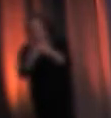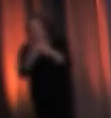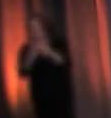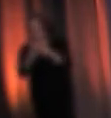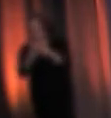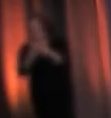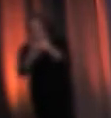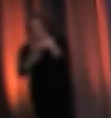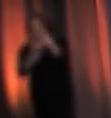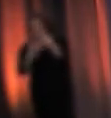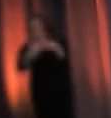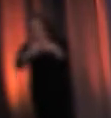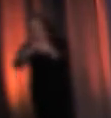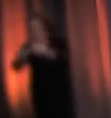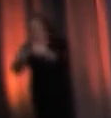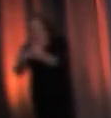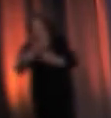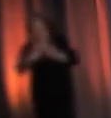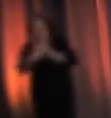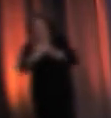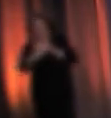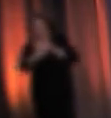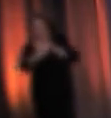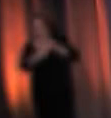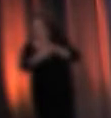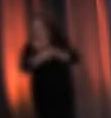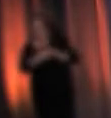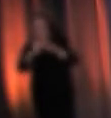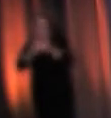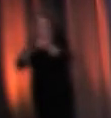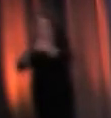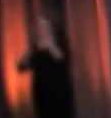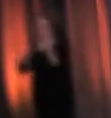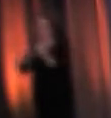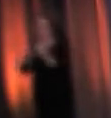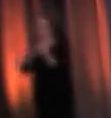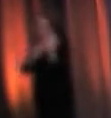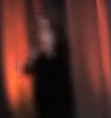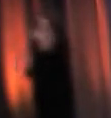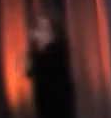universal use by default, is still not an orthodoxy within our sector.